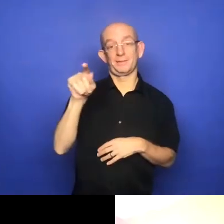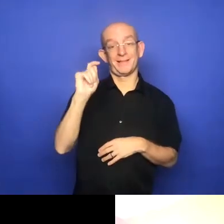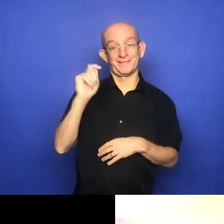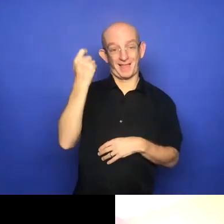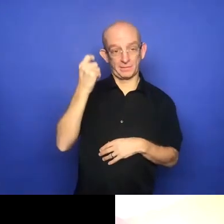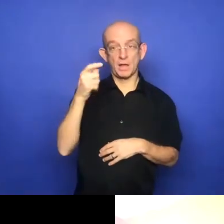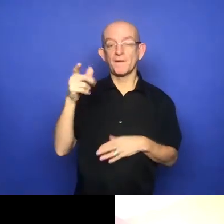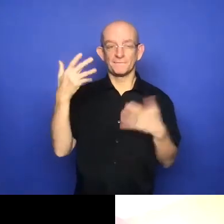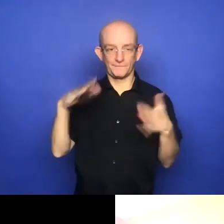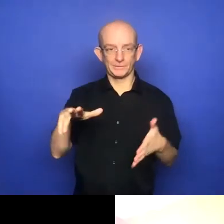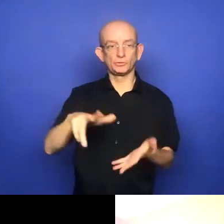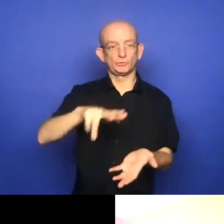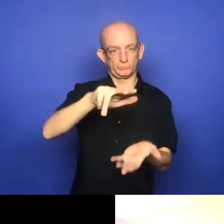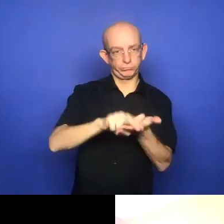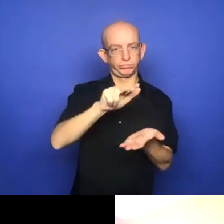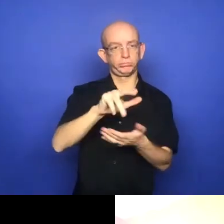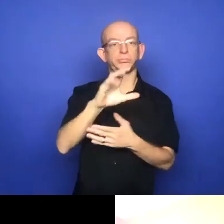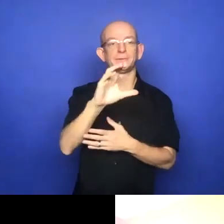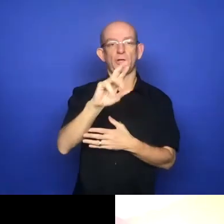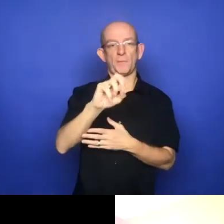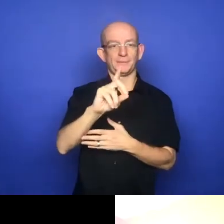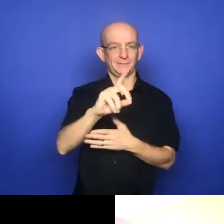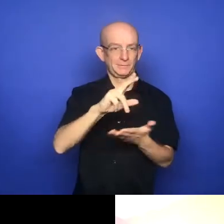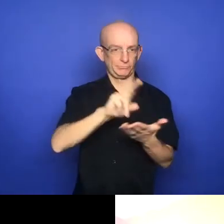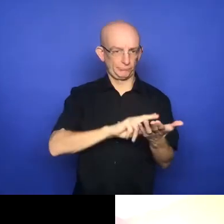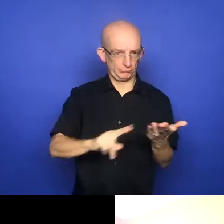the CRPD and we have our laws